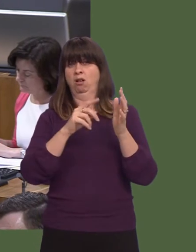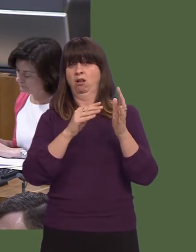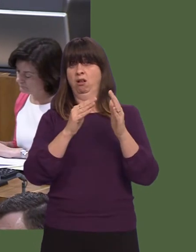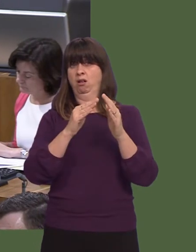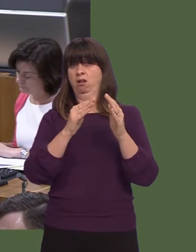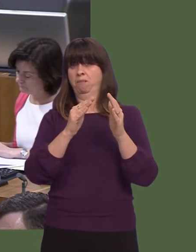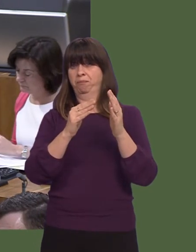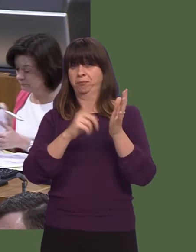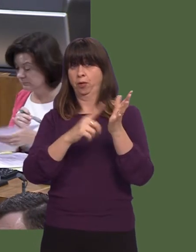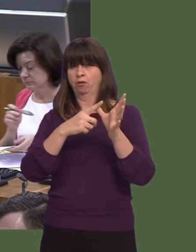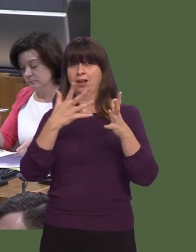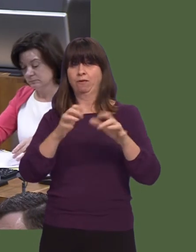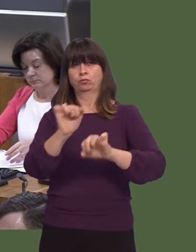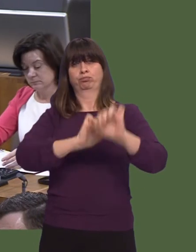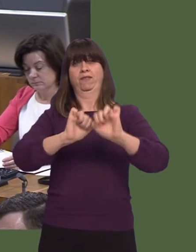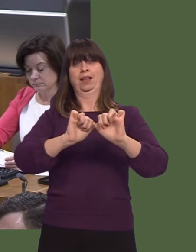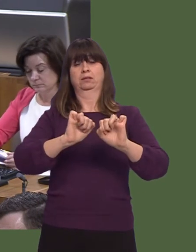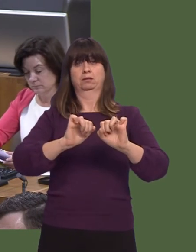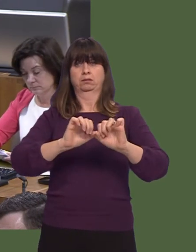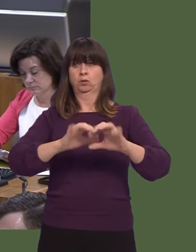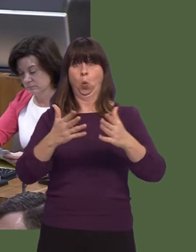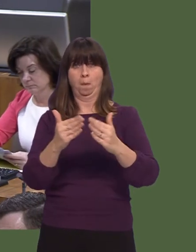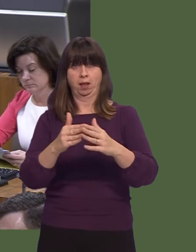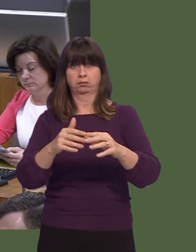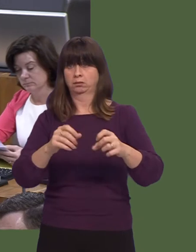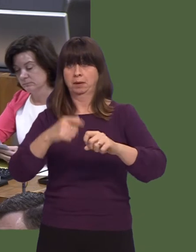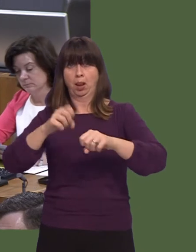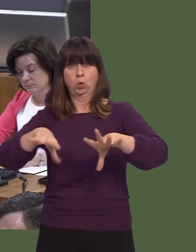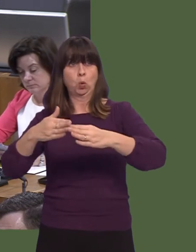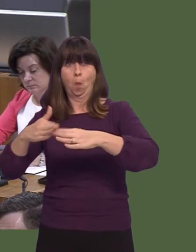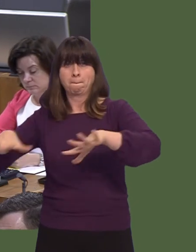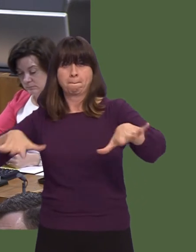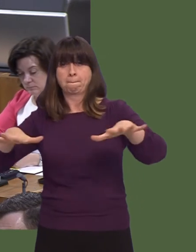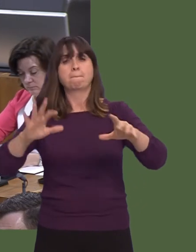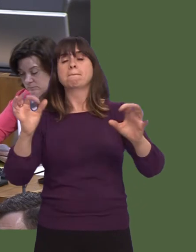homelessness. By and large, they have performed well in implementing that legislation. Progress